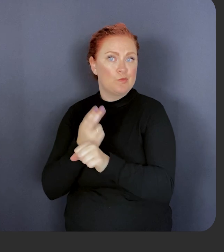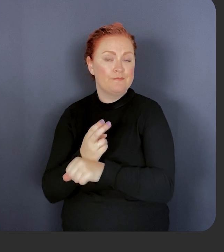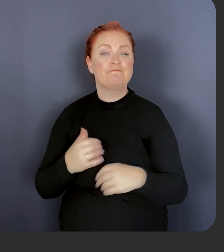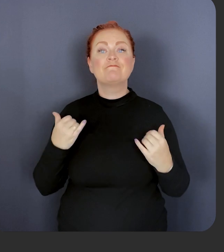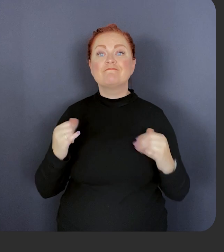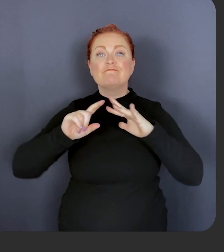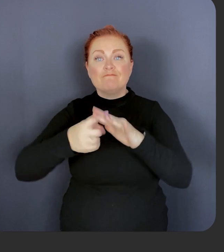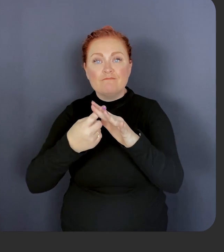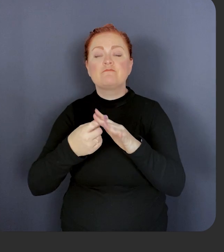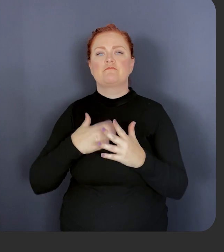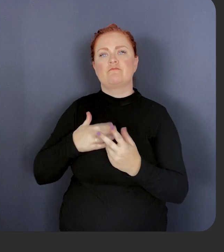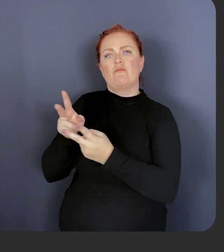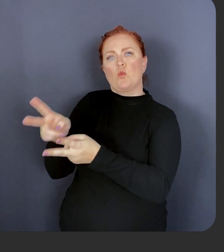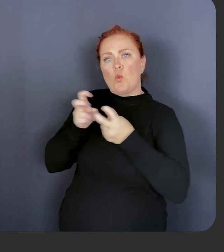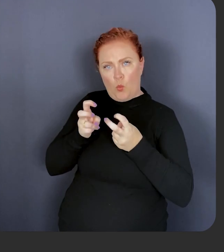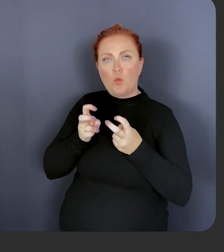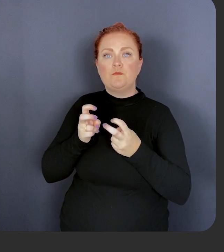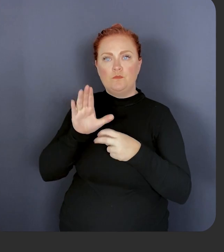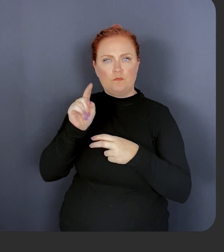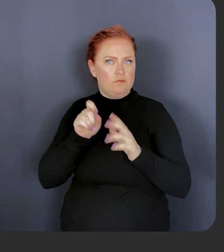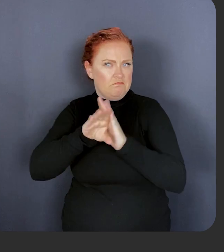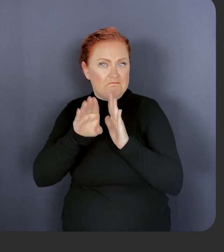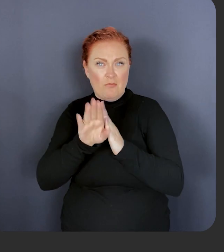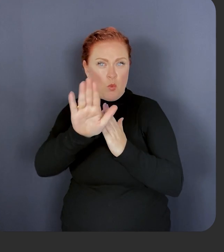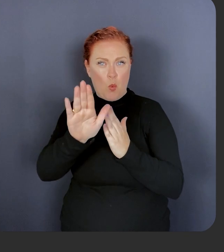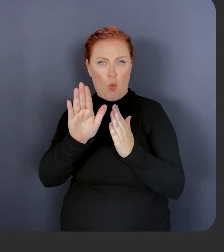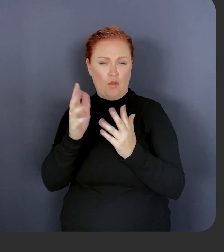To begin, clone in the code and open it in your favorite dev environment.